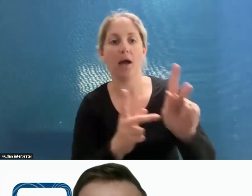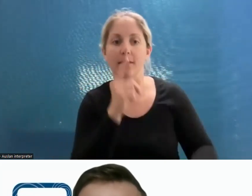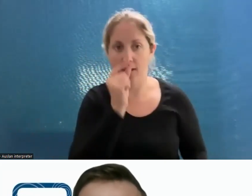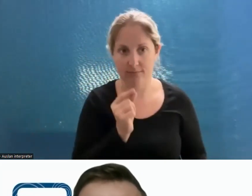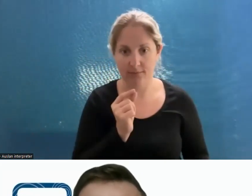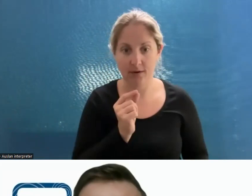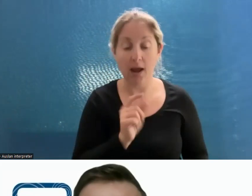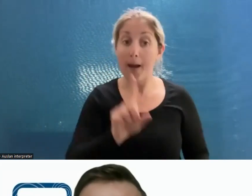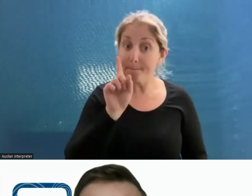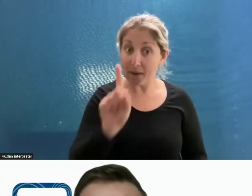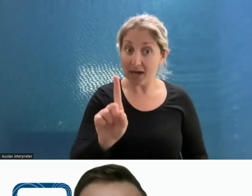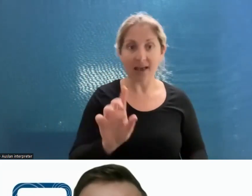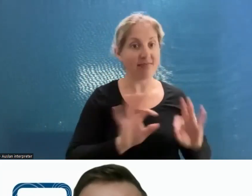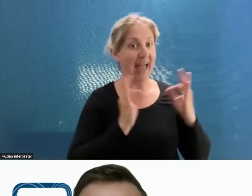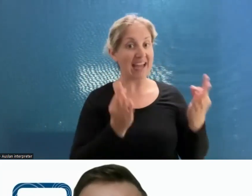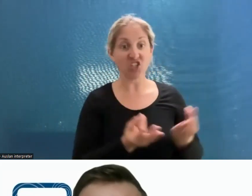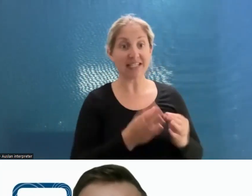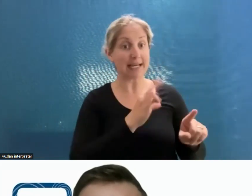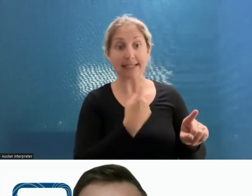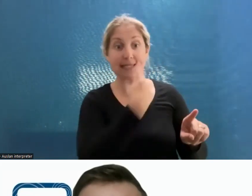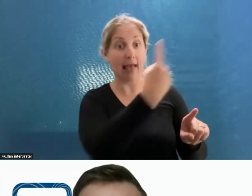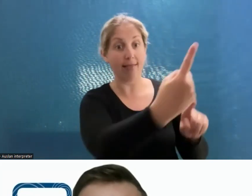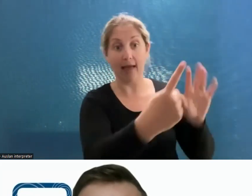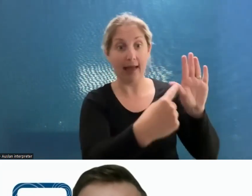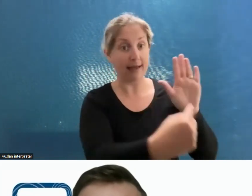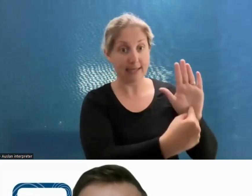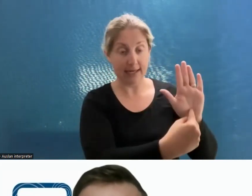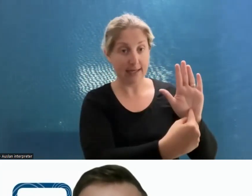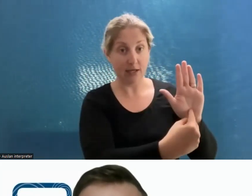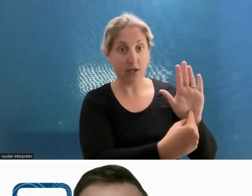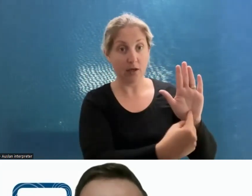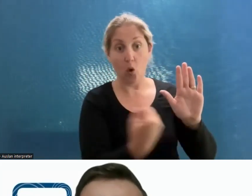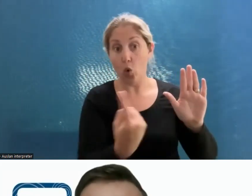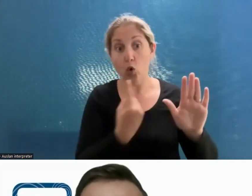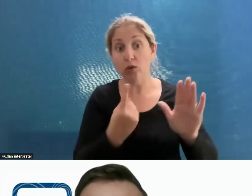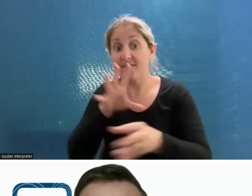The agency does not tell the AAT who is or isn’t involved in the IER process, so the